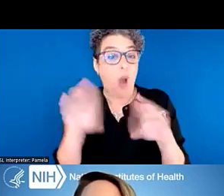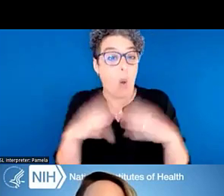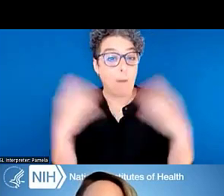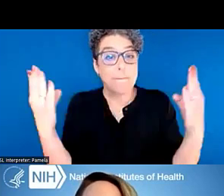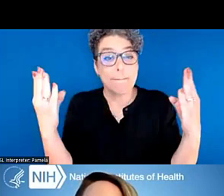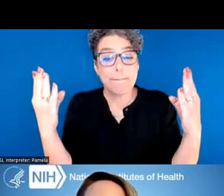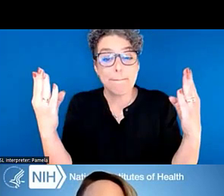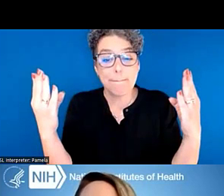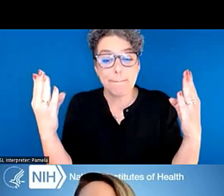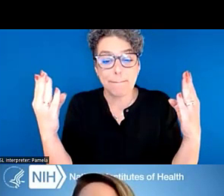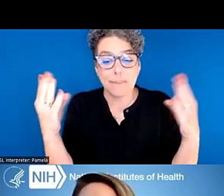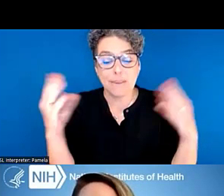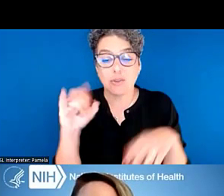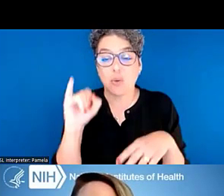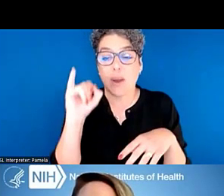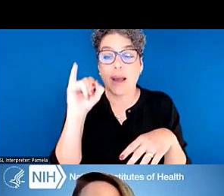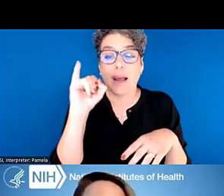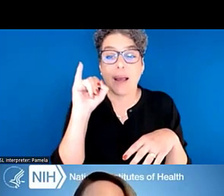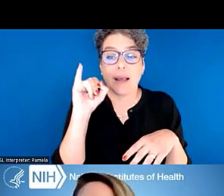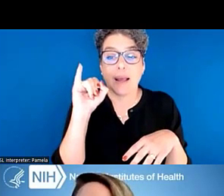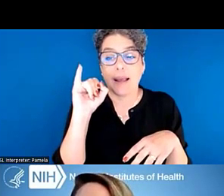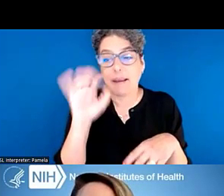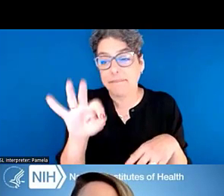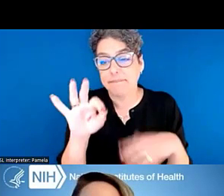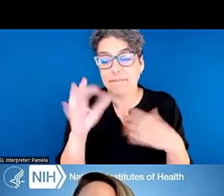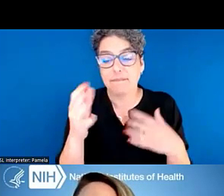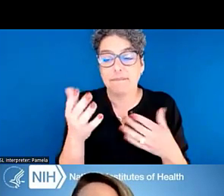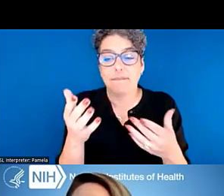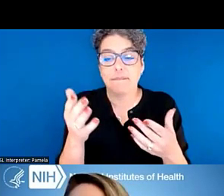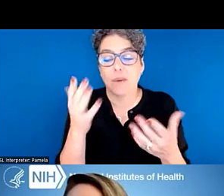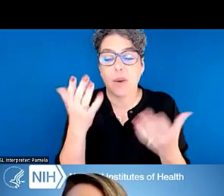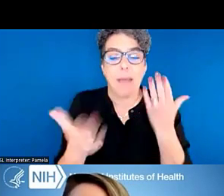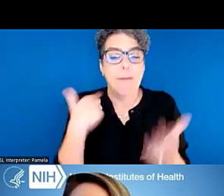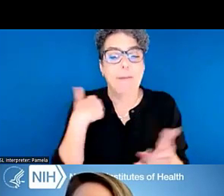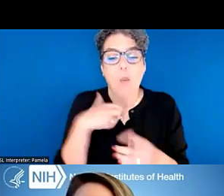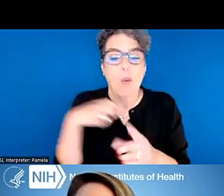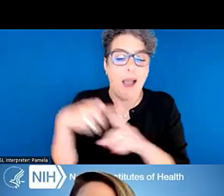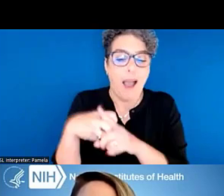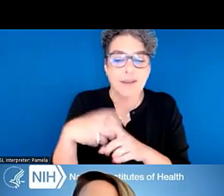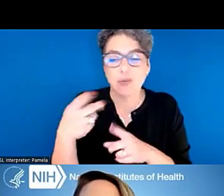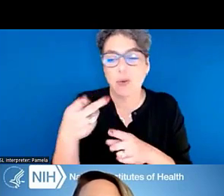So if we're asking for some polling or some feedback, go ahead and use that chat.